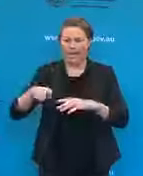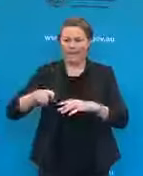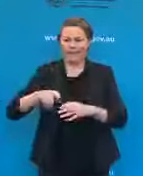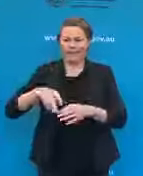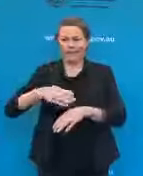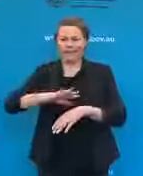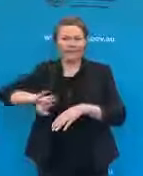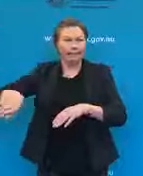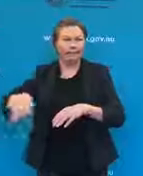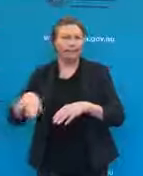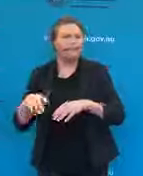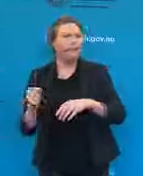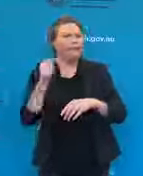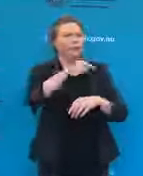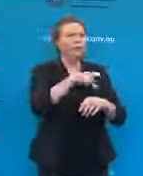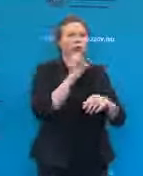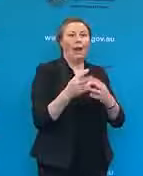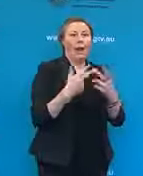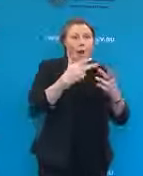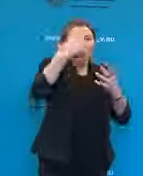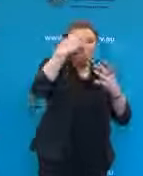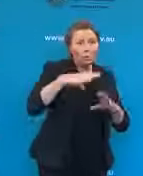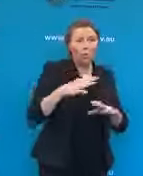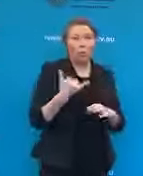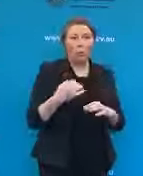My understanding is they're doing a very extensive review of